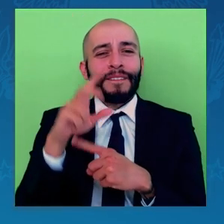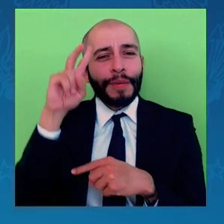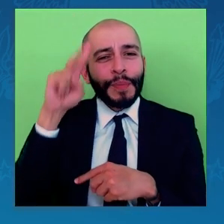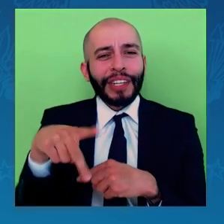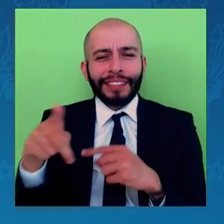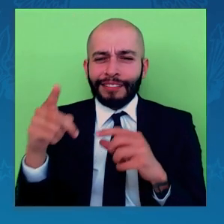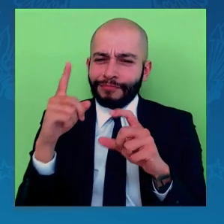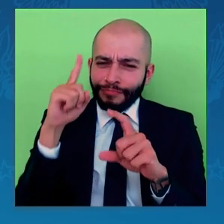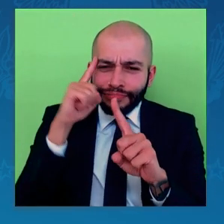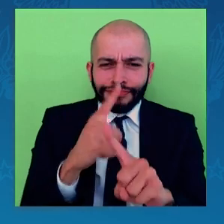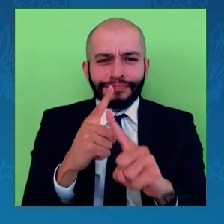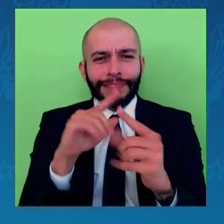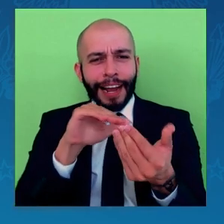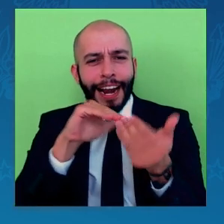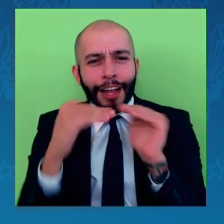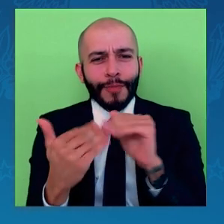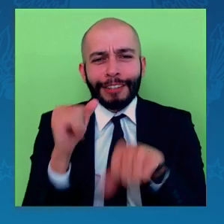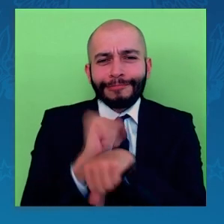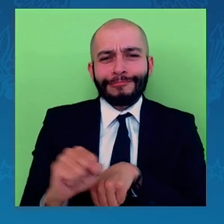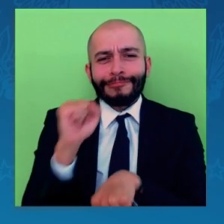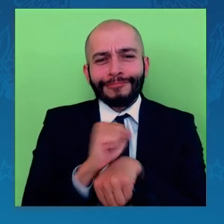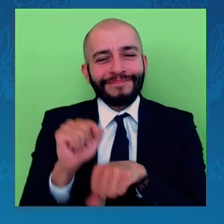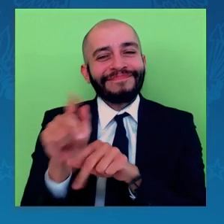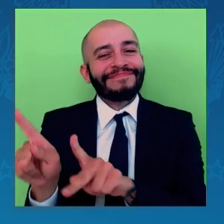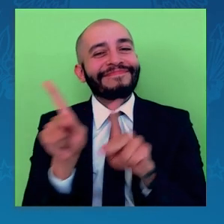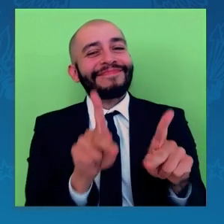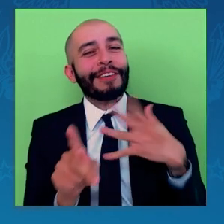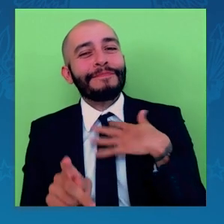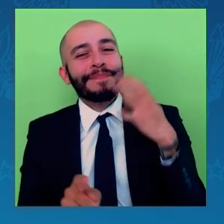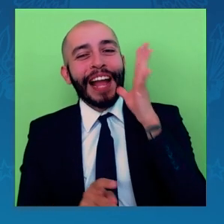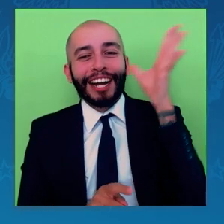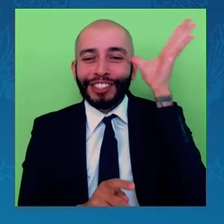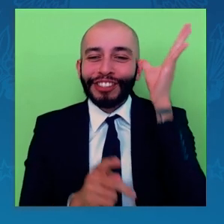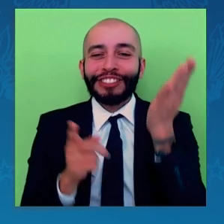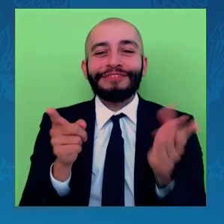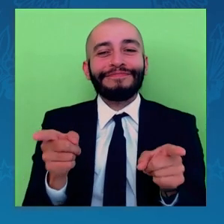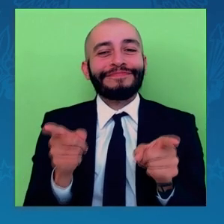is about more than numbers on a chart. It's about the fundamental promise of America